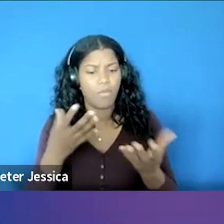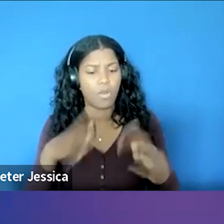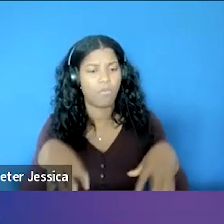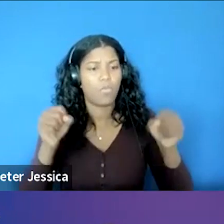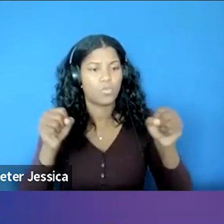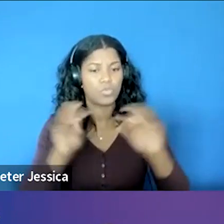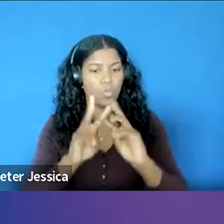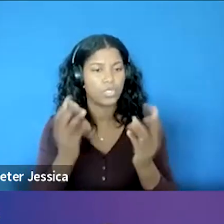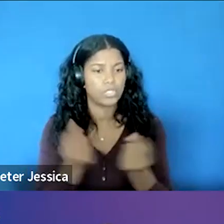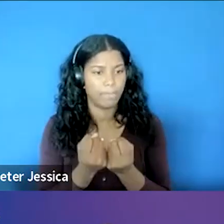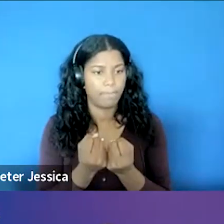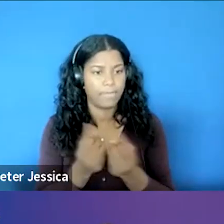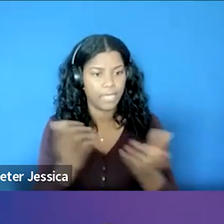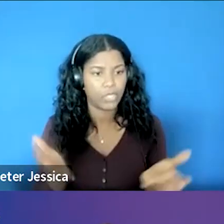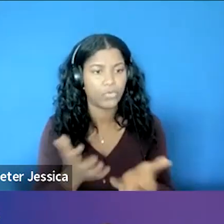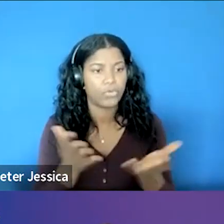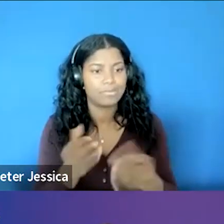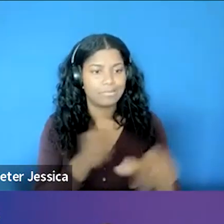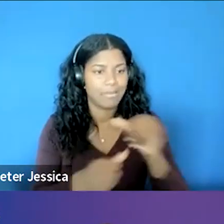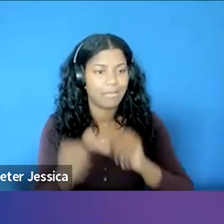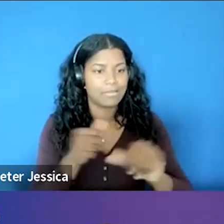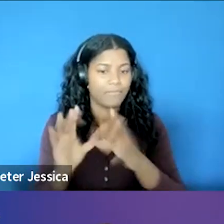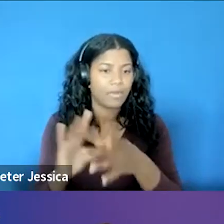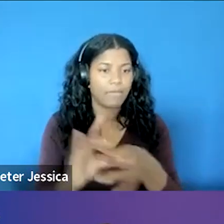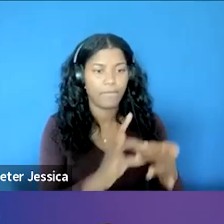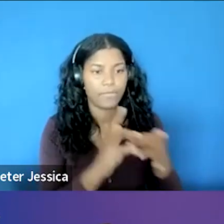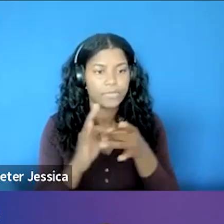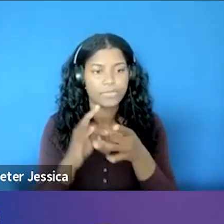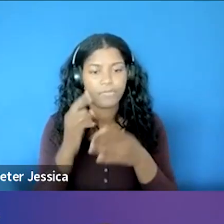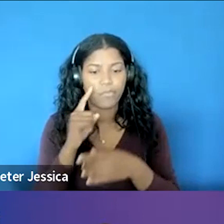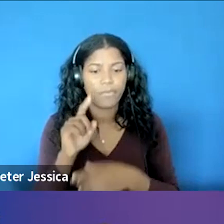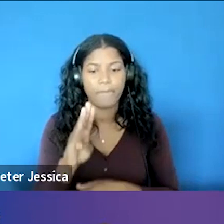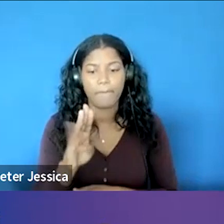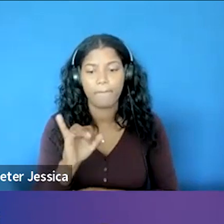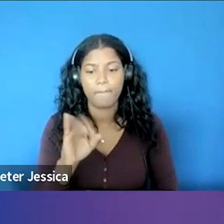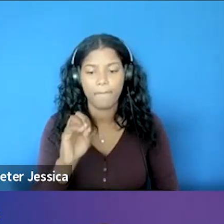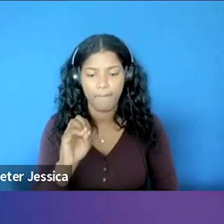on encouraging scientific collaboration between by BIO scientists and they're writing from a non-profit?